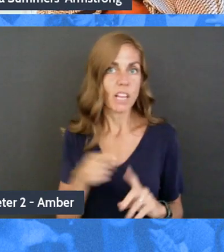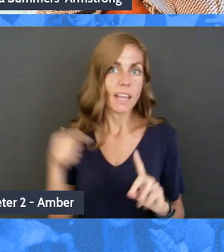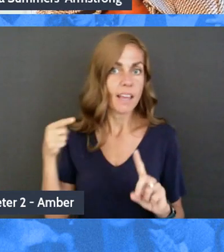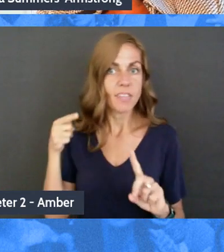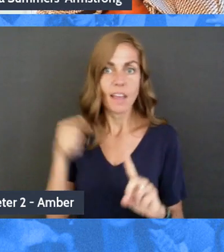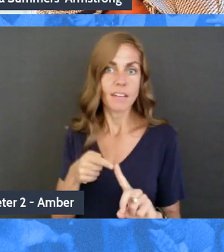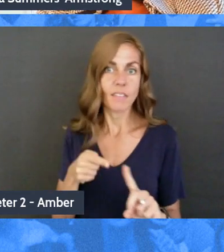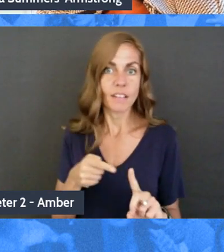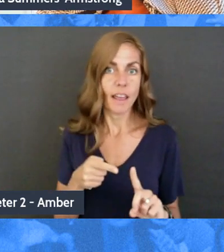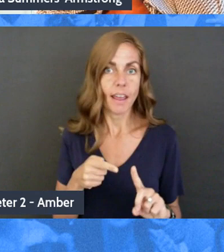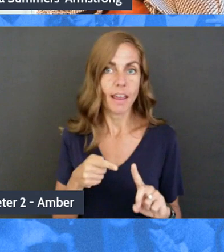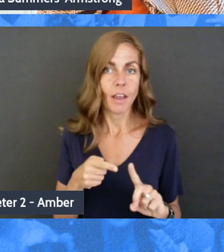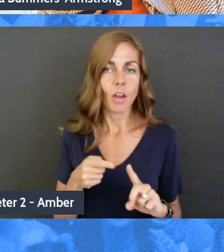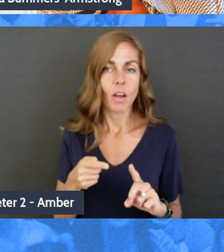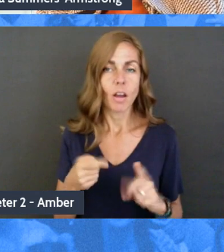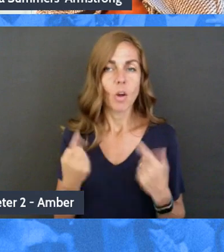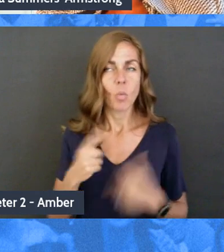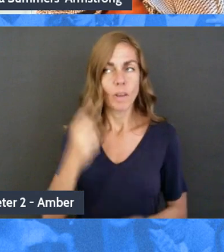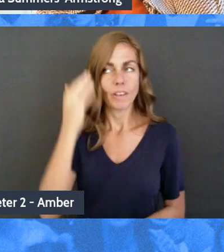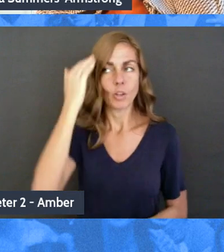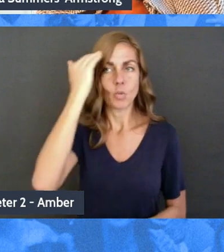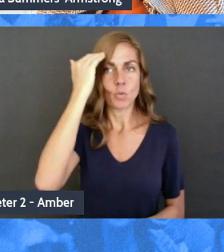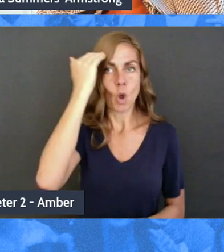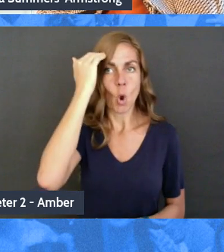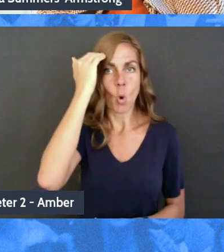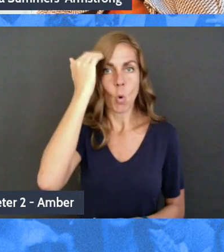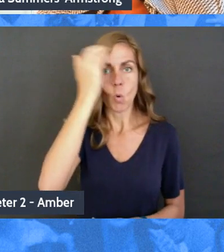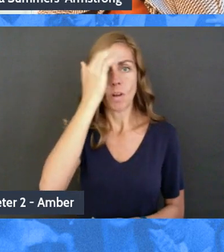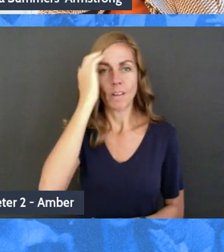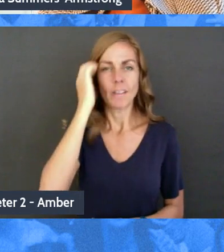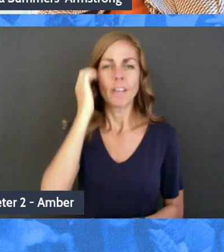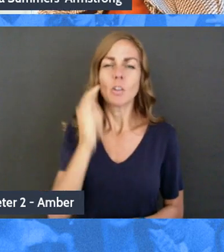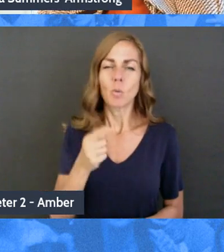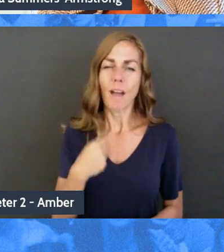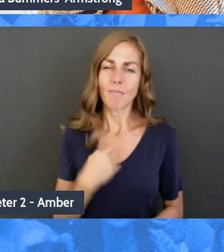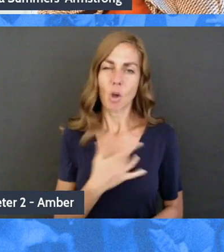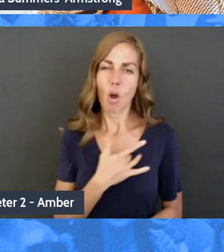when you know that you have the heart of your community